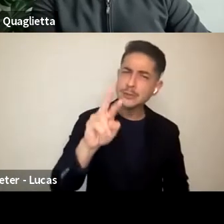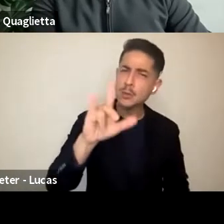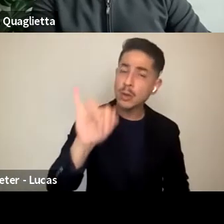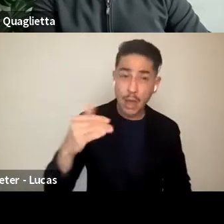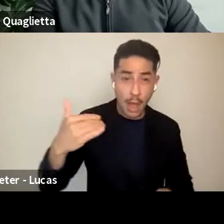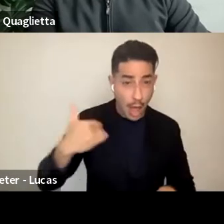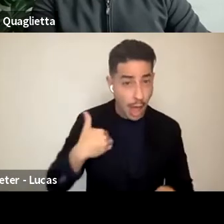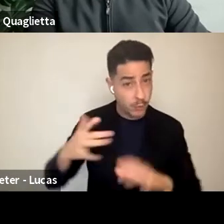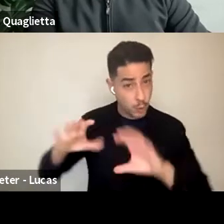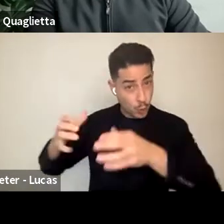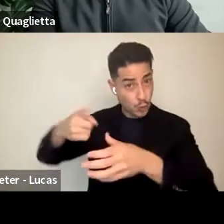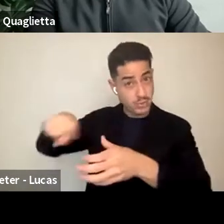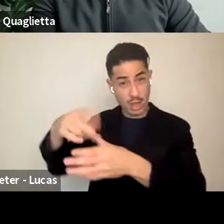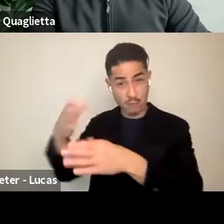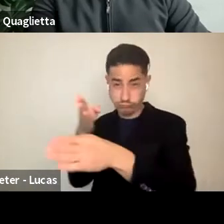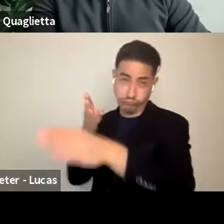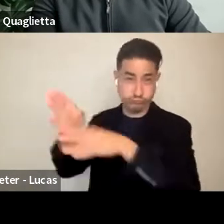Like maybe DevOps would know, since you have to go through